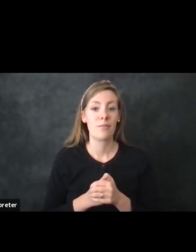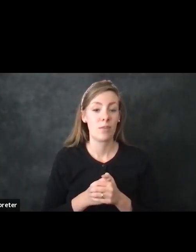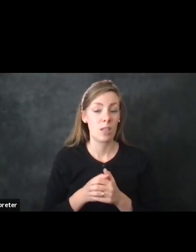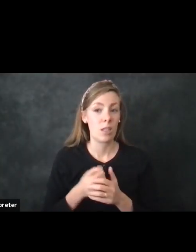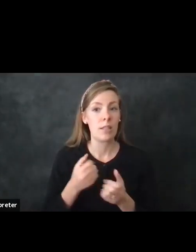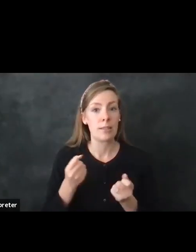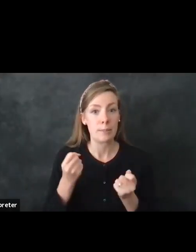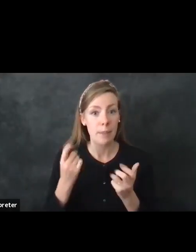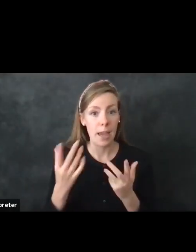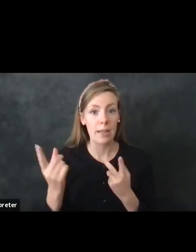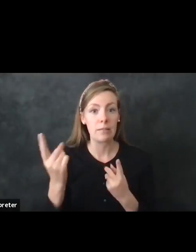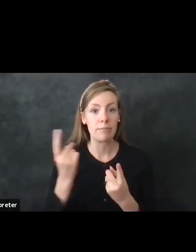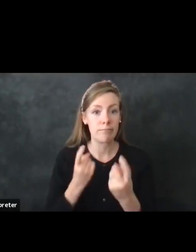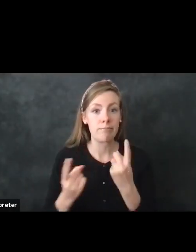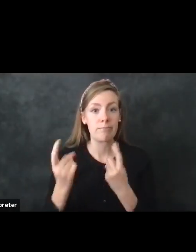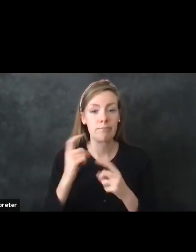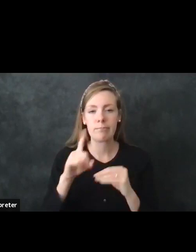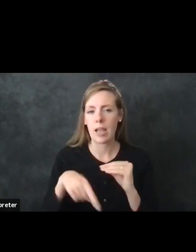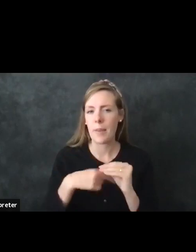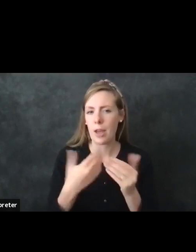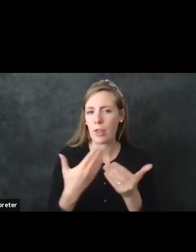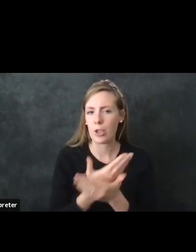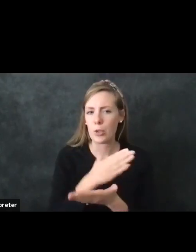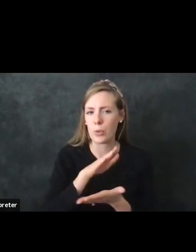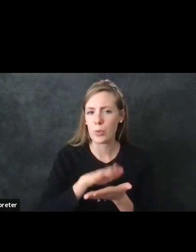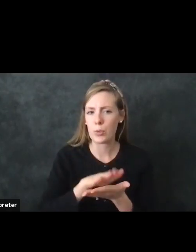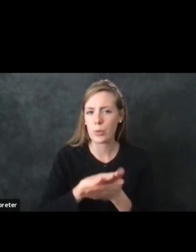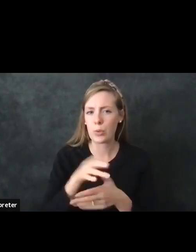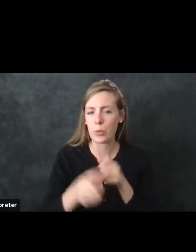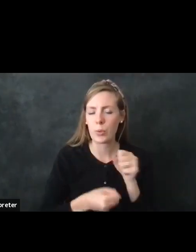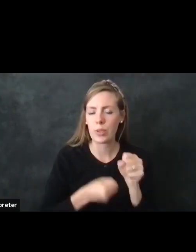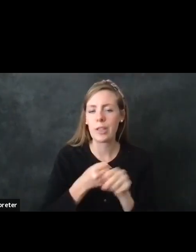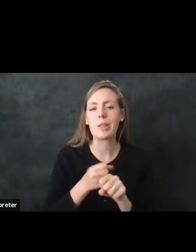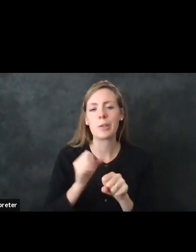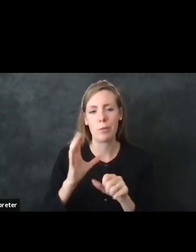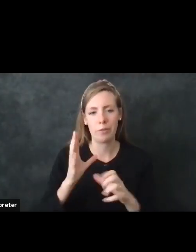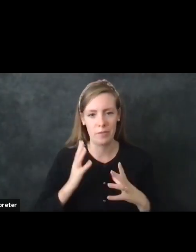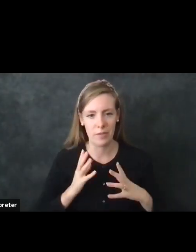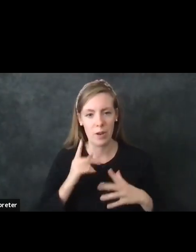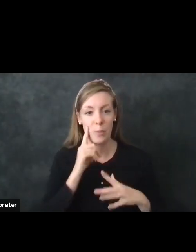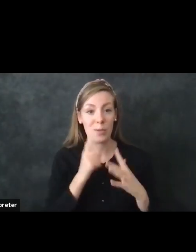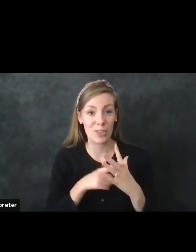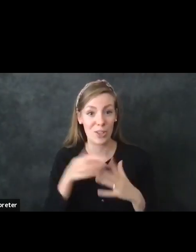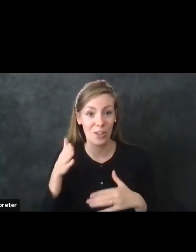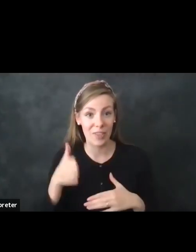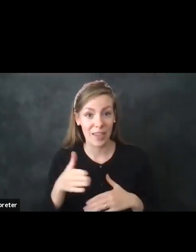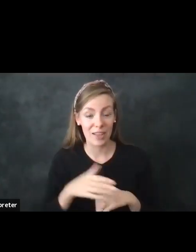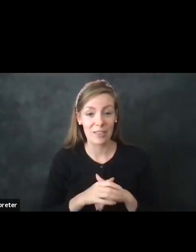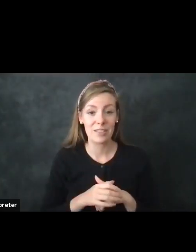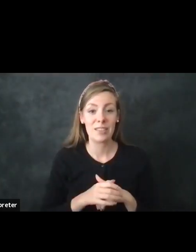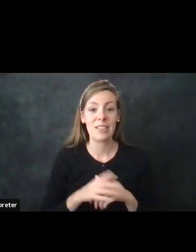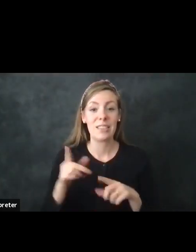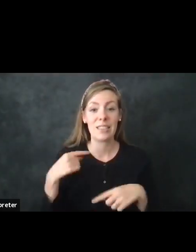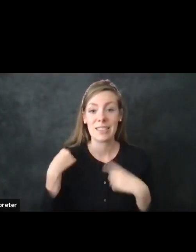about the new school year, we want to start with an update on COVID in school. As of this week, there have been 235